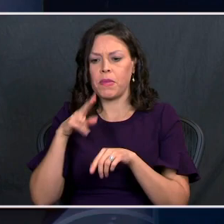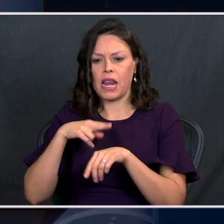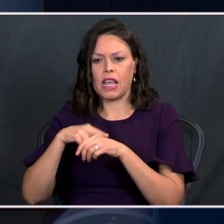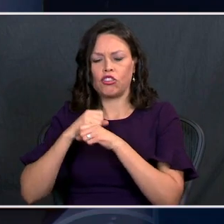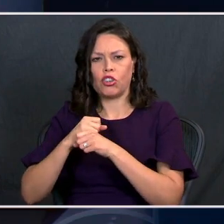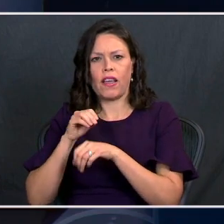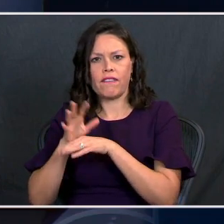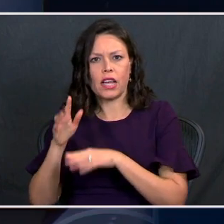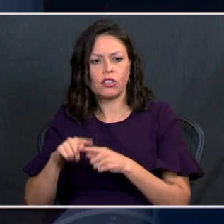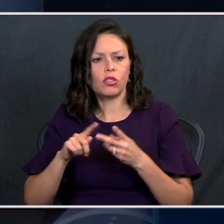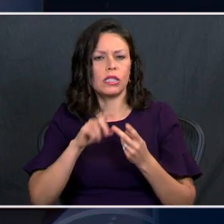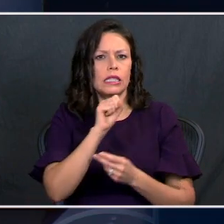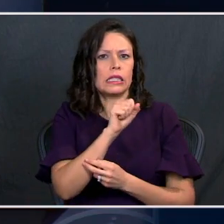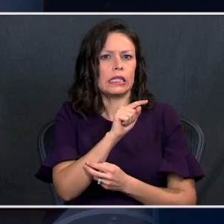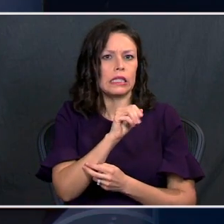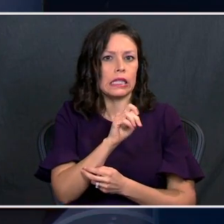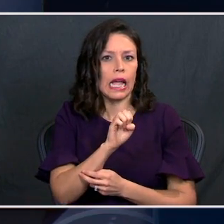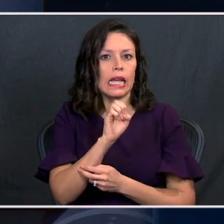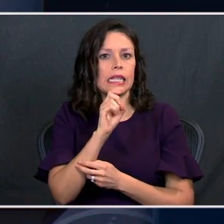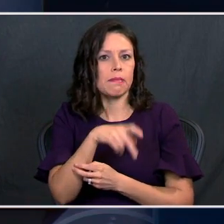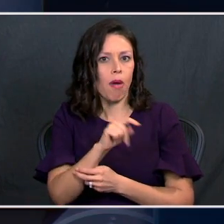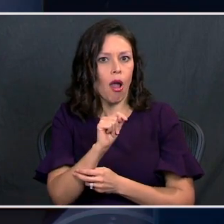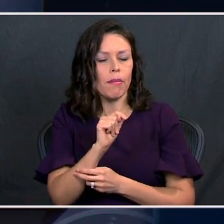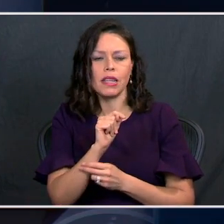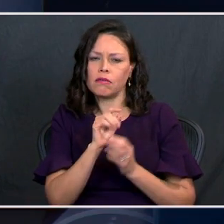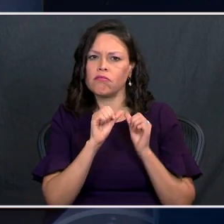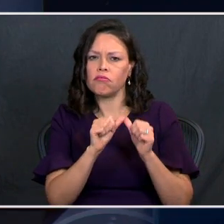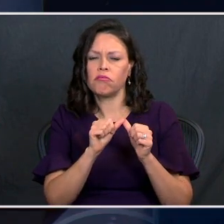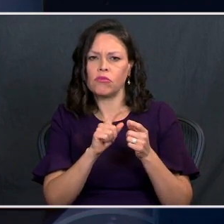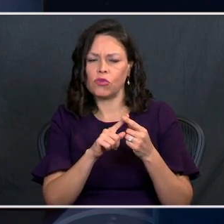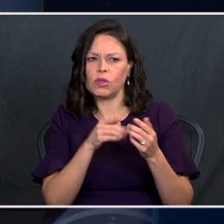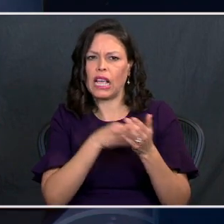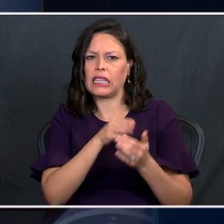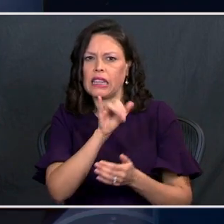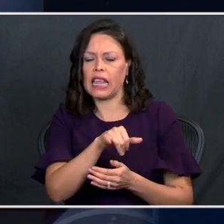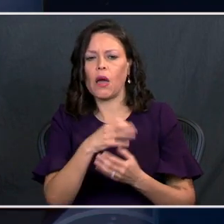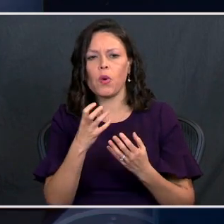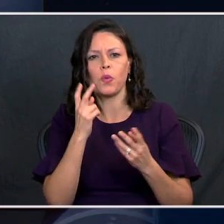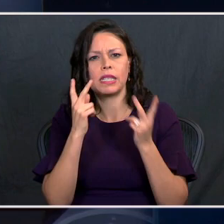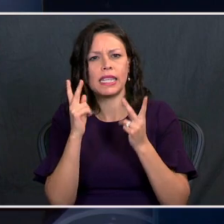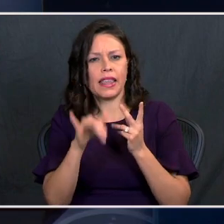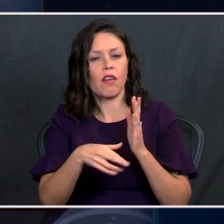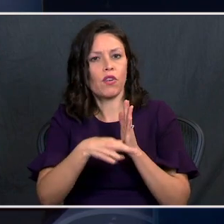to the State Department, and we'll continue to be. We want to see that review conclude,